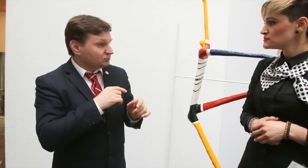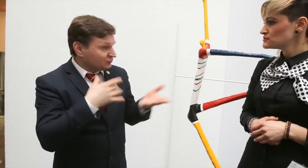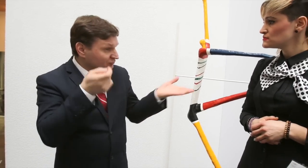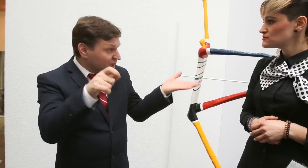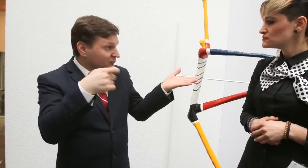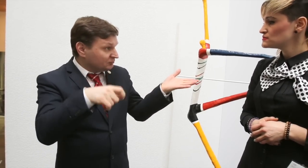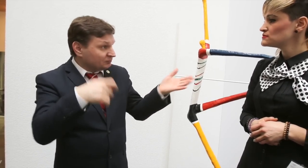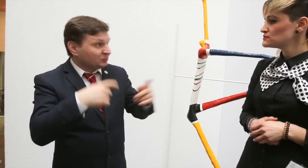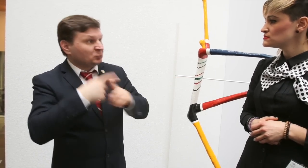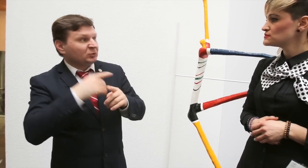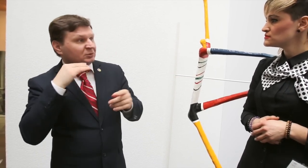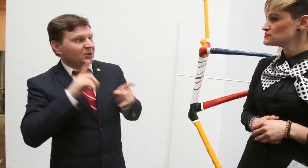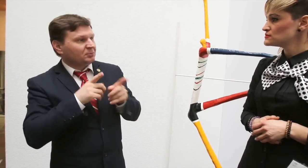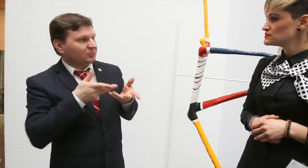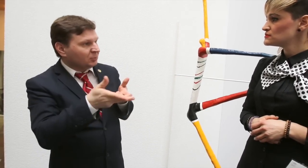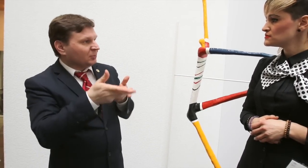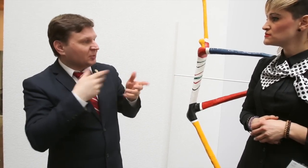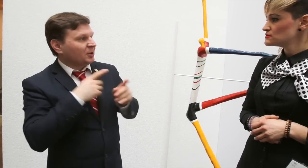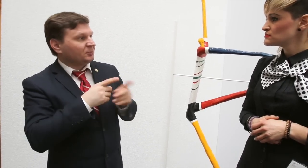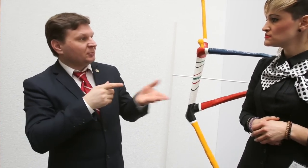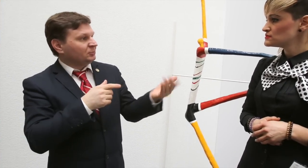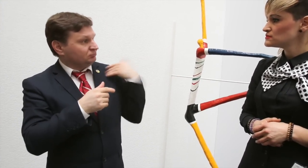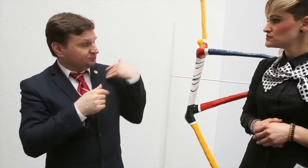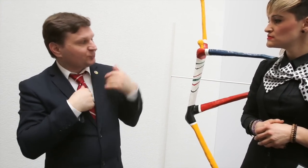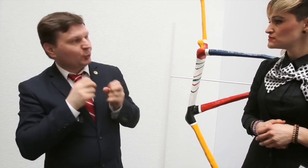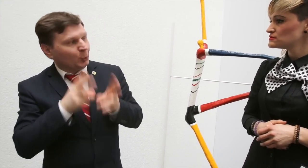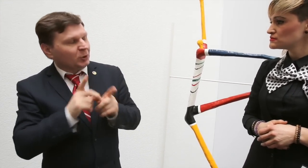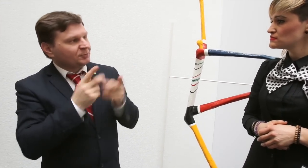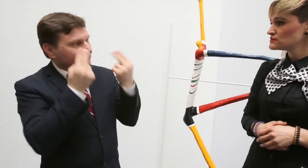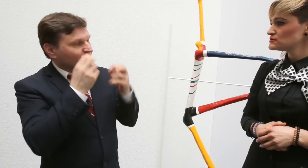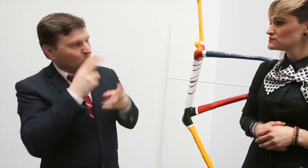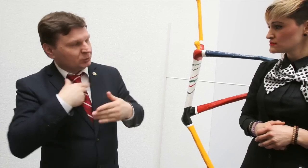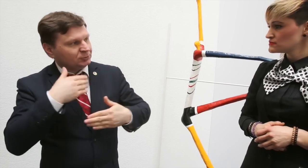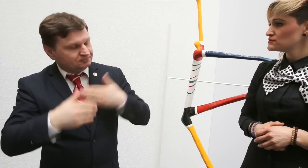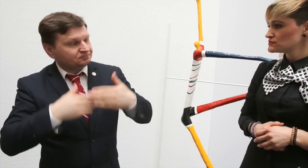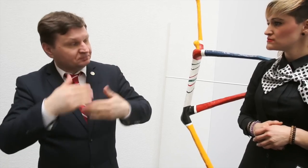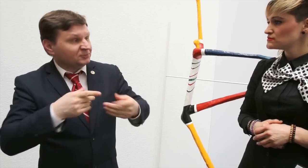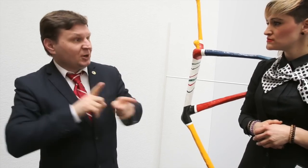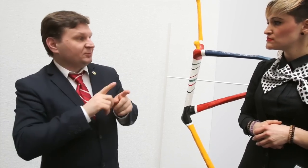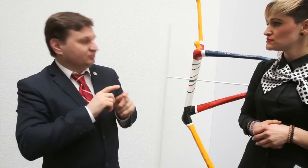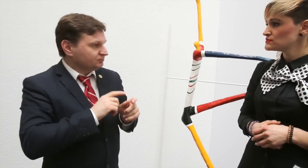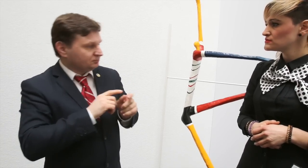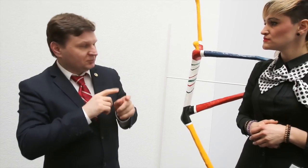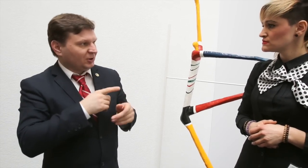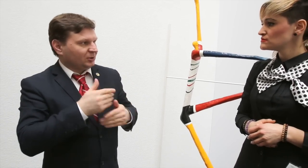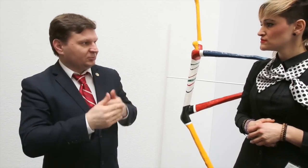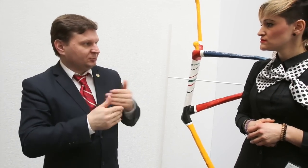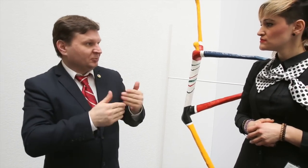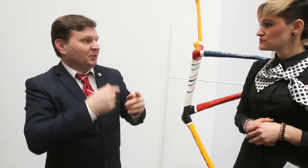We now have two websites. ICSD made changes based on IOC’s conditions, to meet their standards.